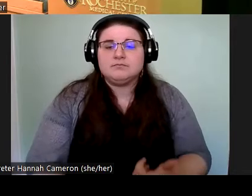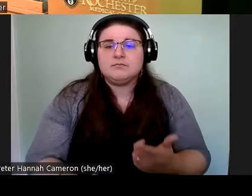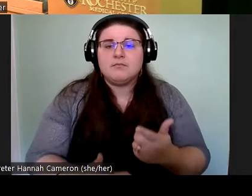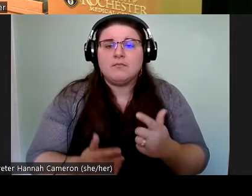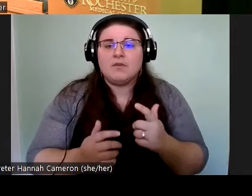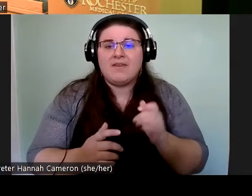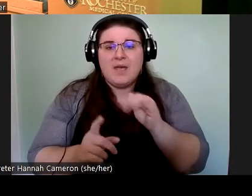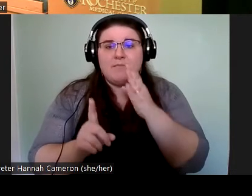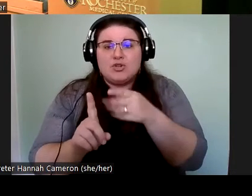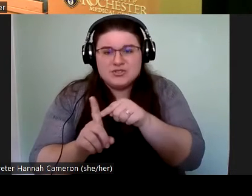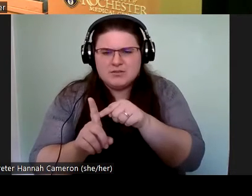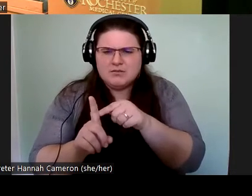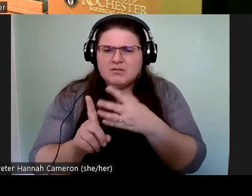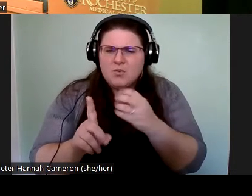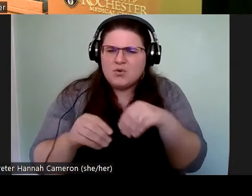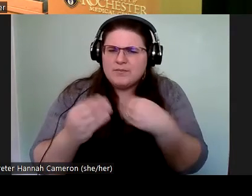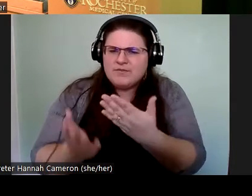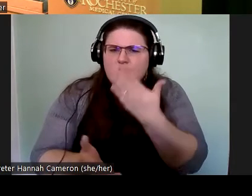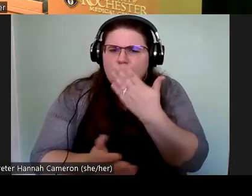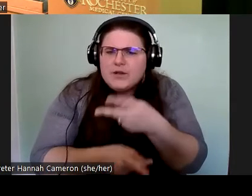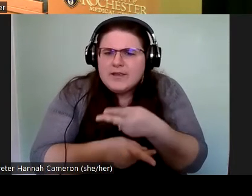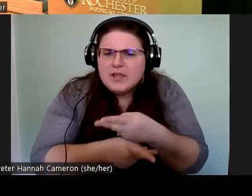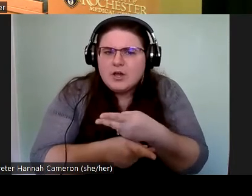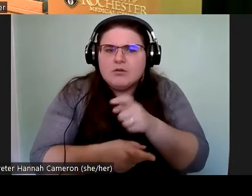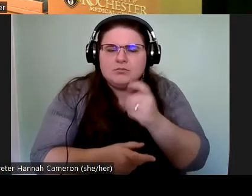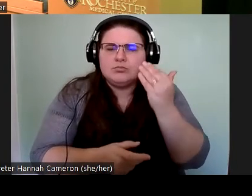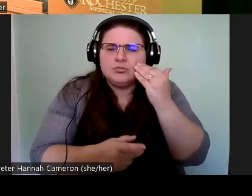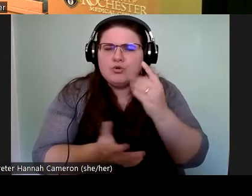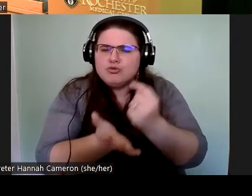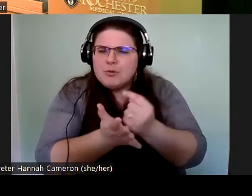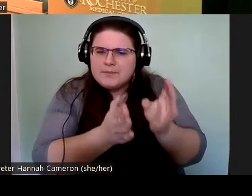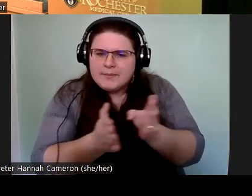what that care is they have to know the treatment plan and they want to make sure that you have all